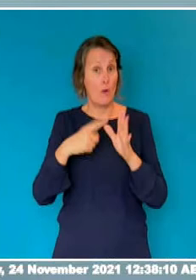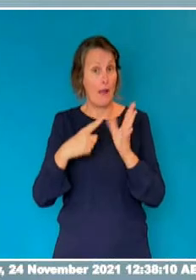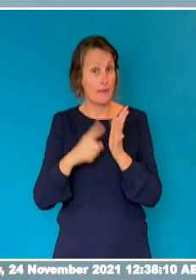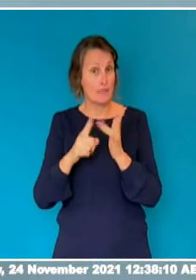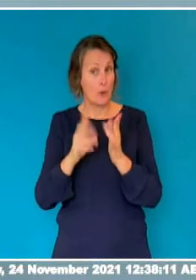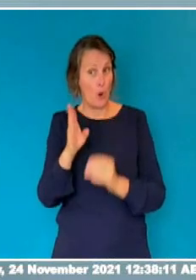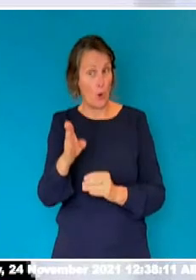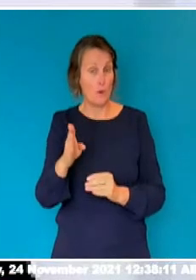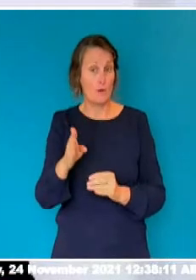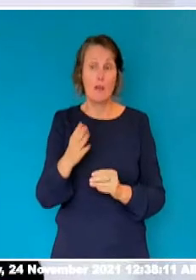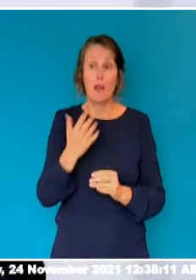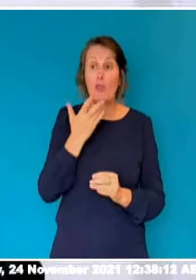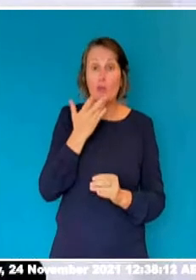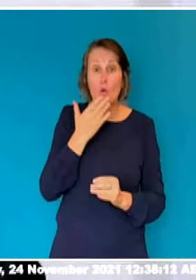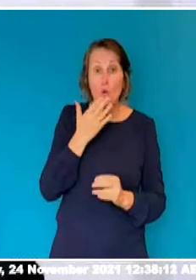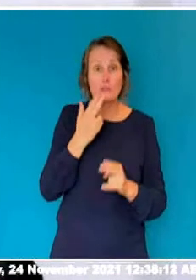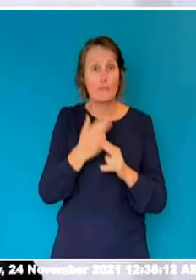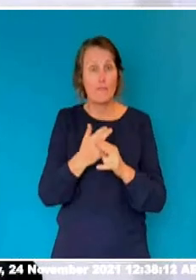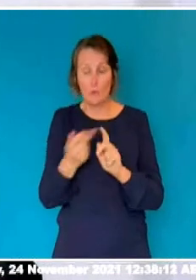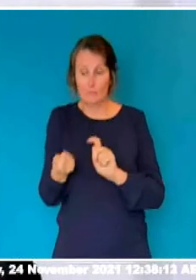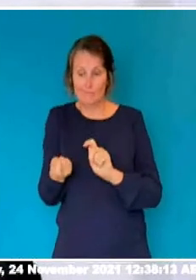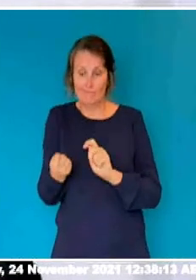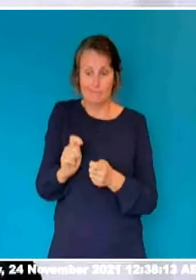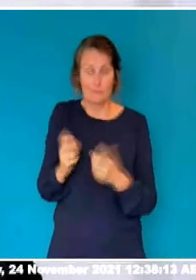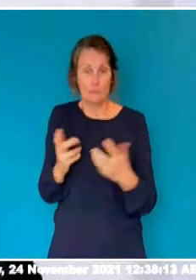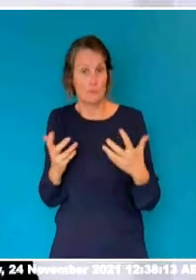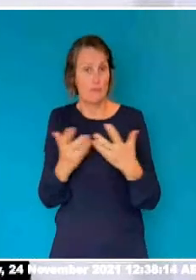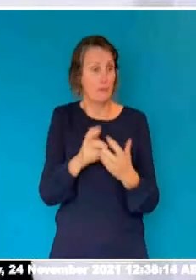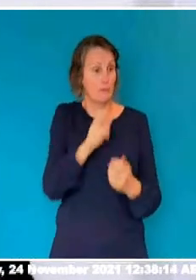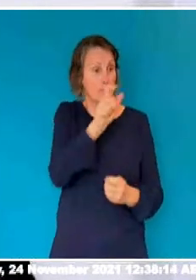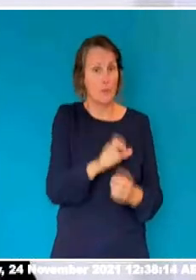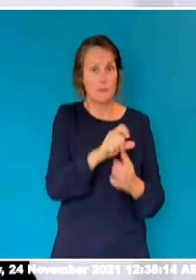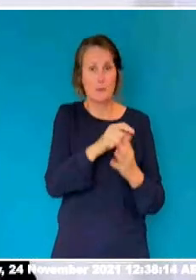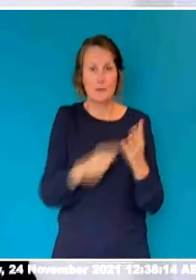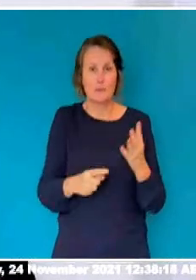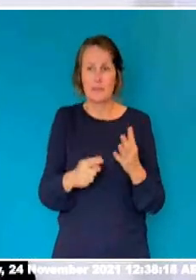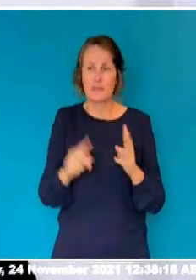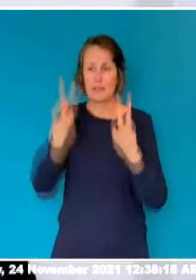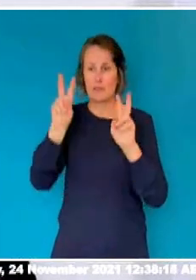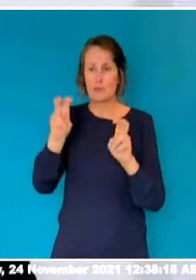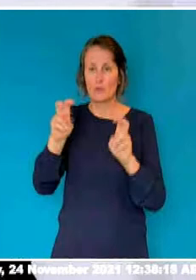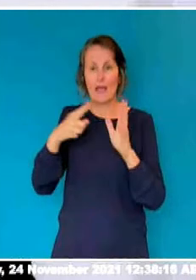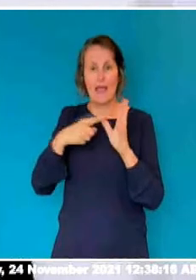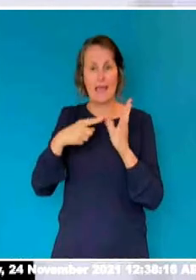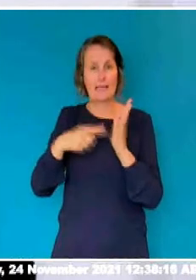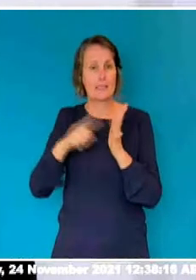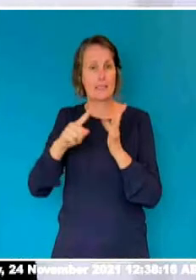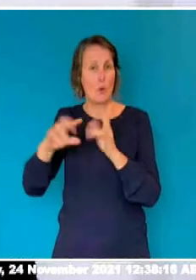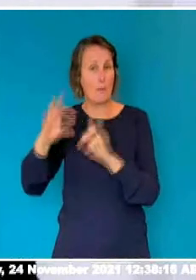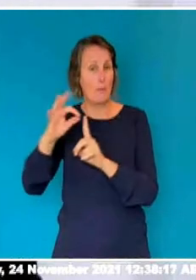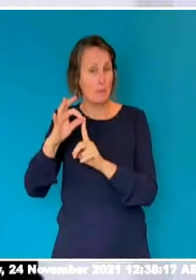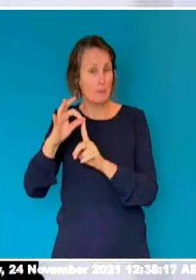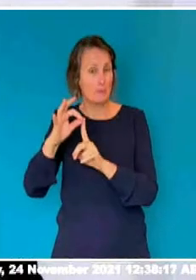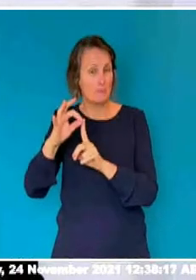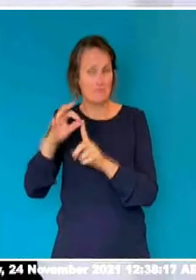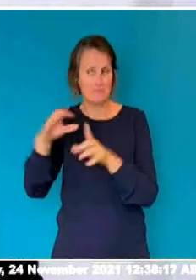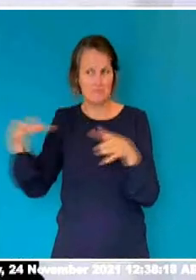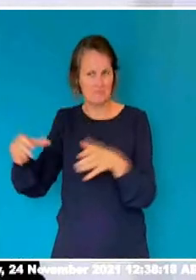the costs of adjustments are covered by what's called ATOP, or ATO People,